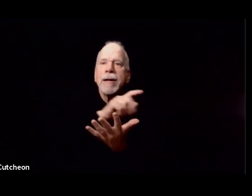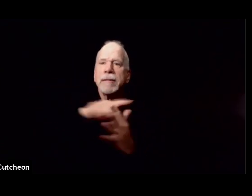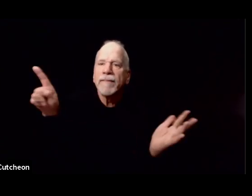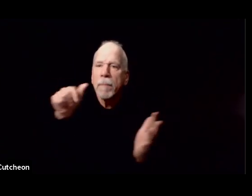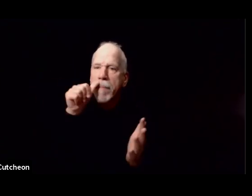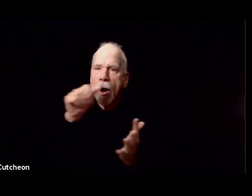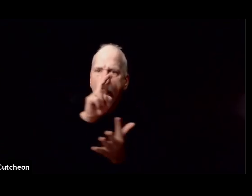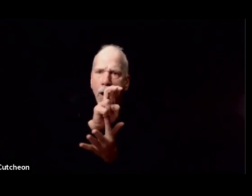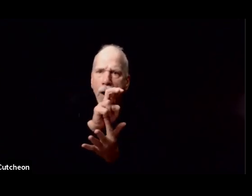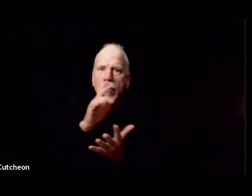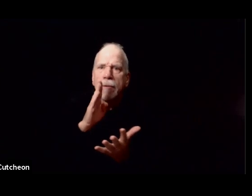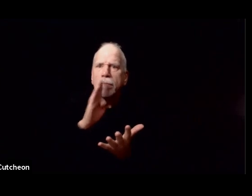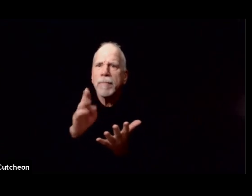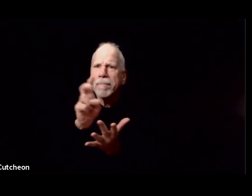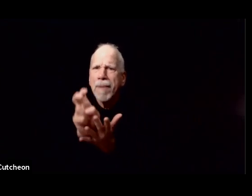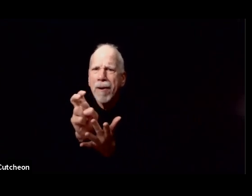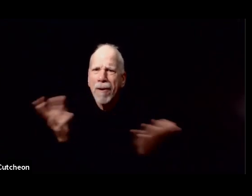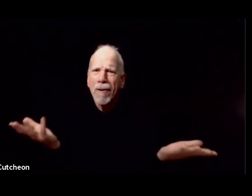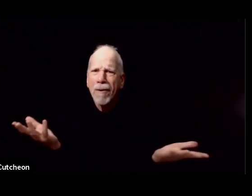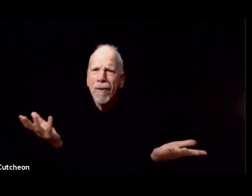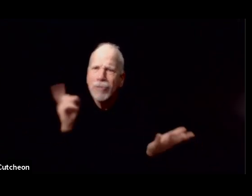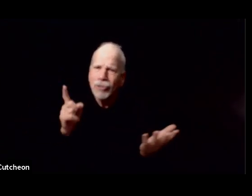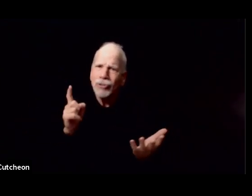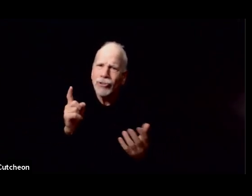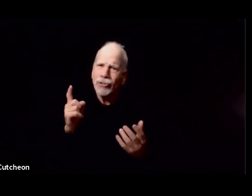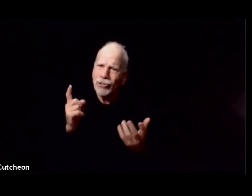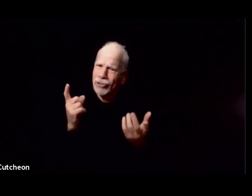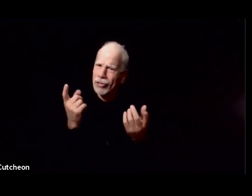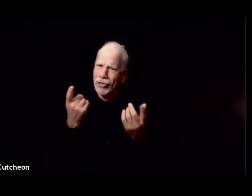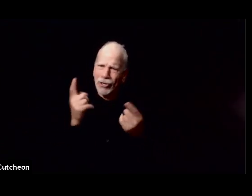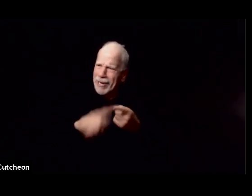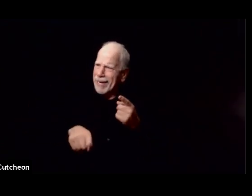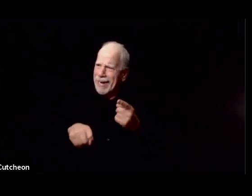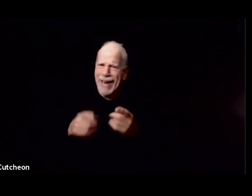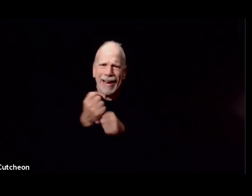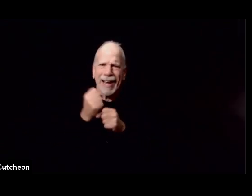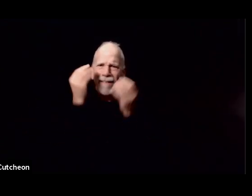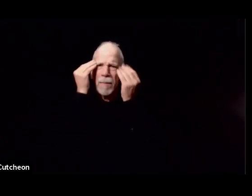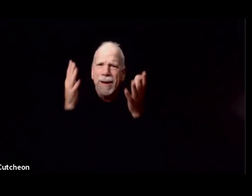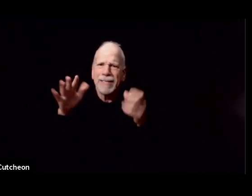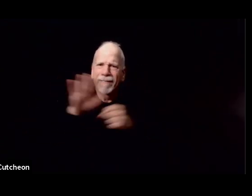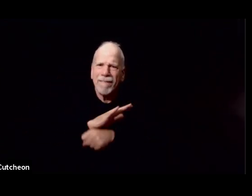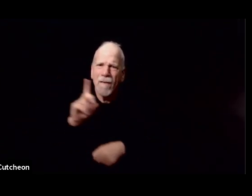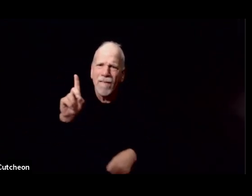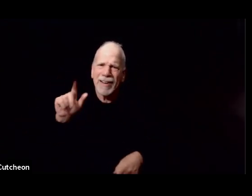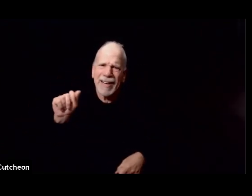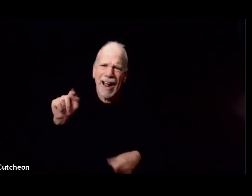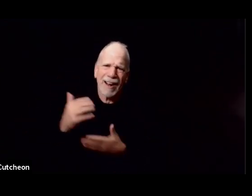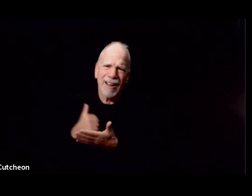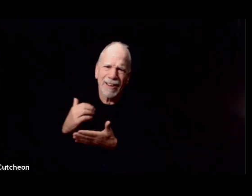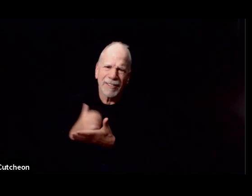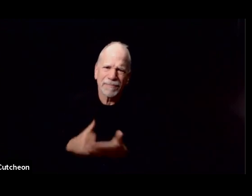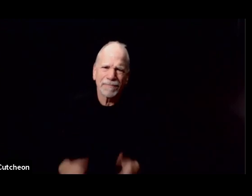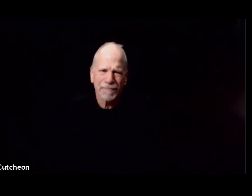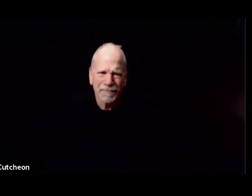Operator: Your next question comes from the line of Miss Katherine Richard from Minnesota